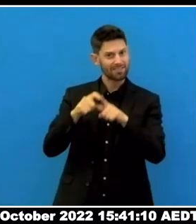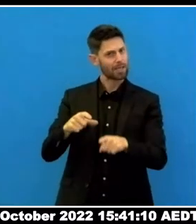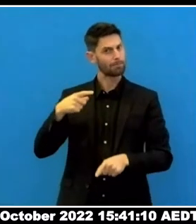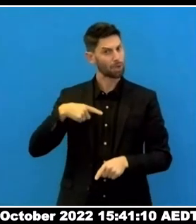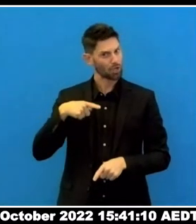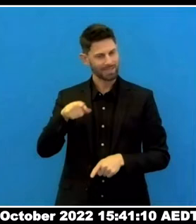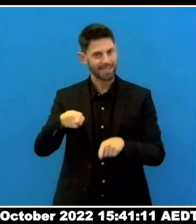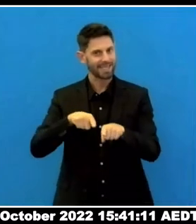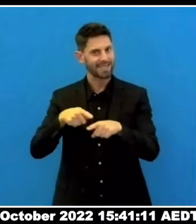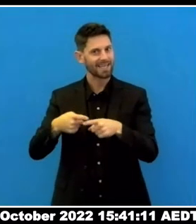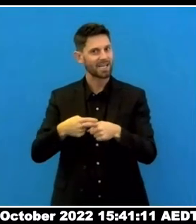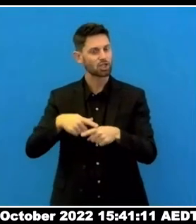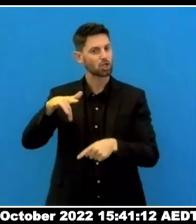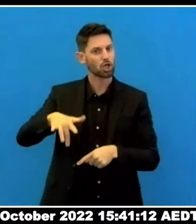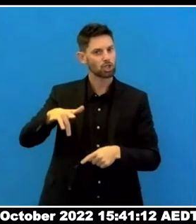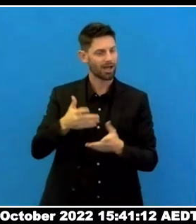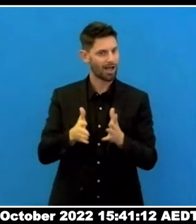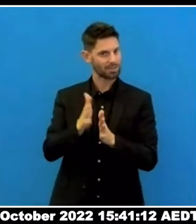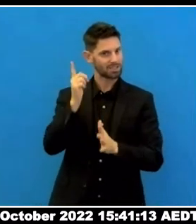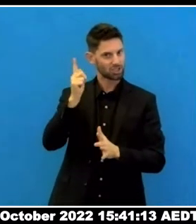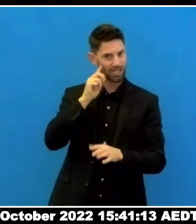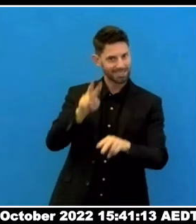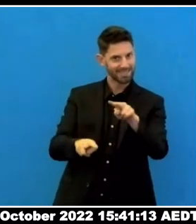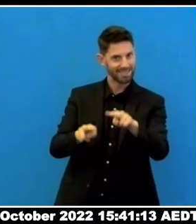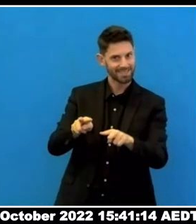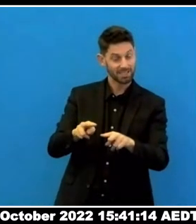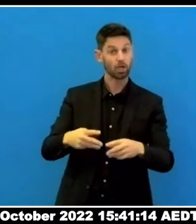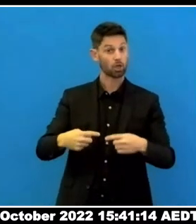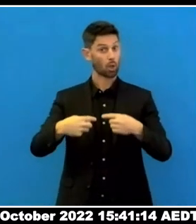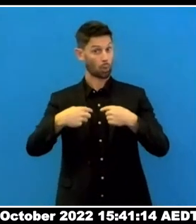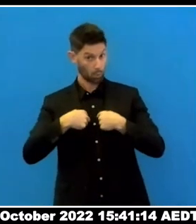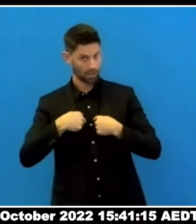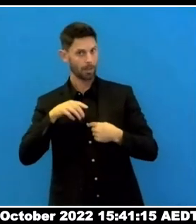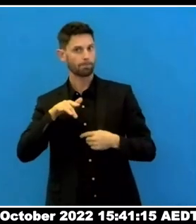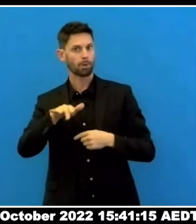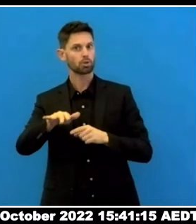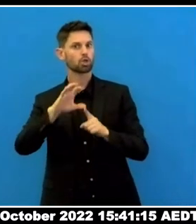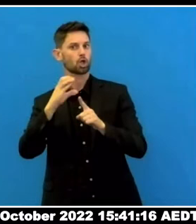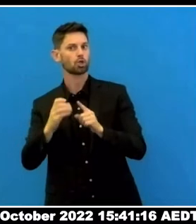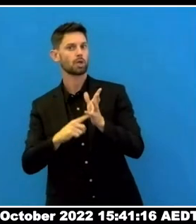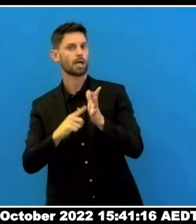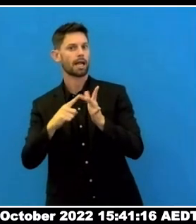So, when we go over there, like, we can for us, it depends how many each person is different.